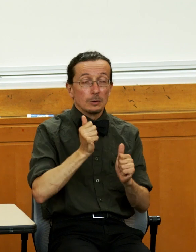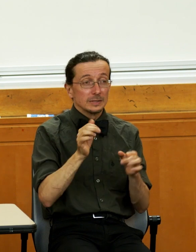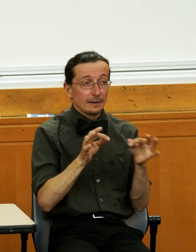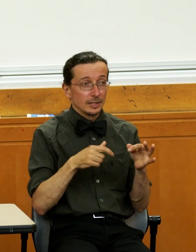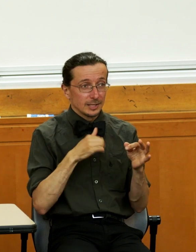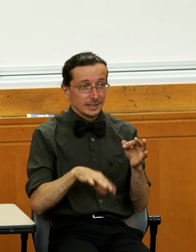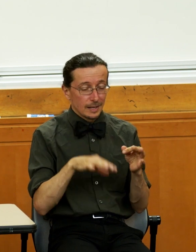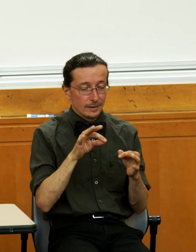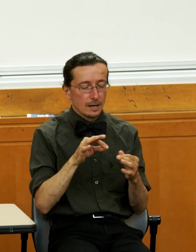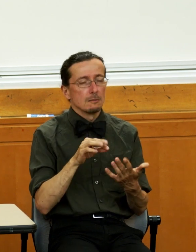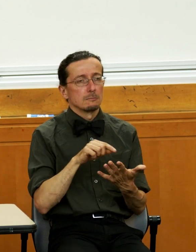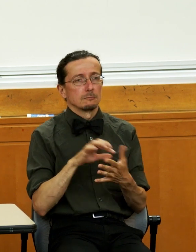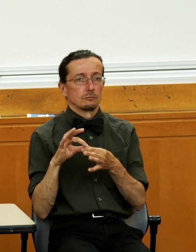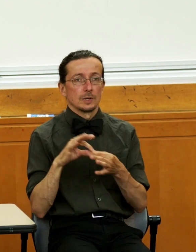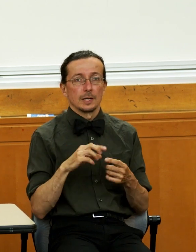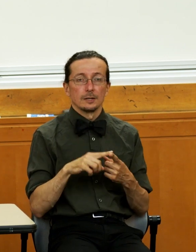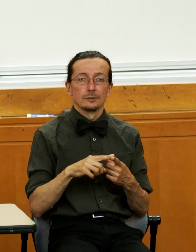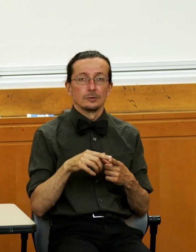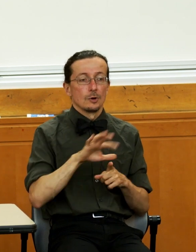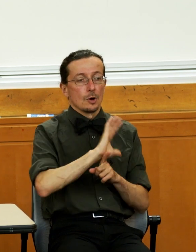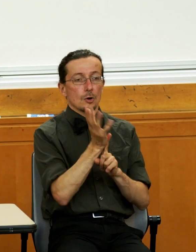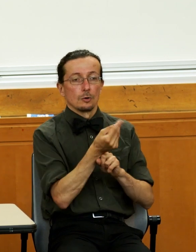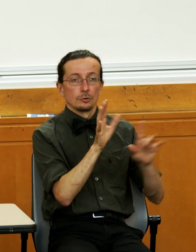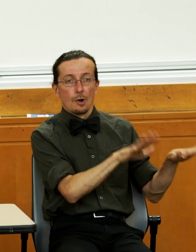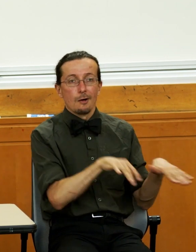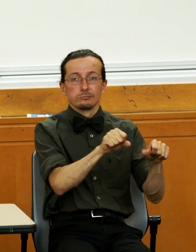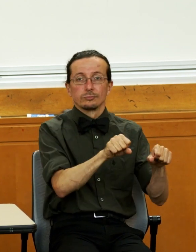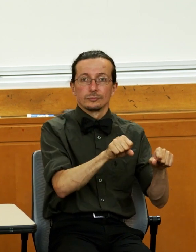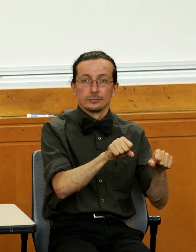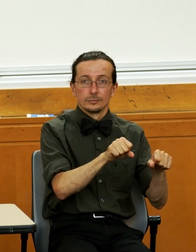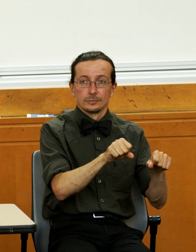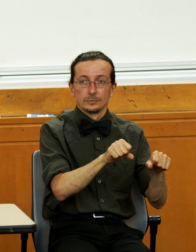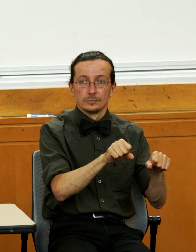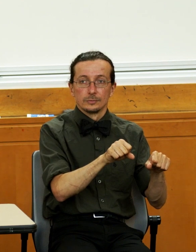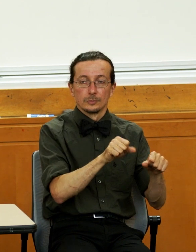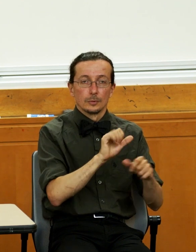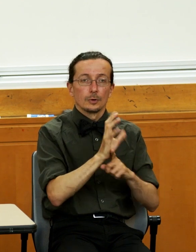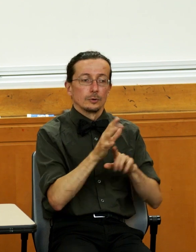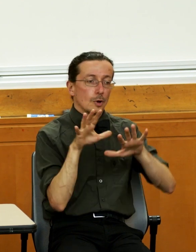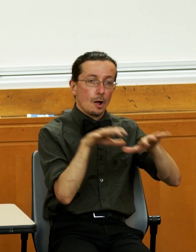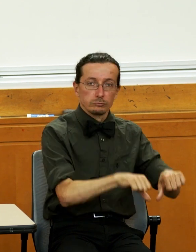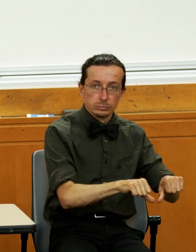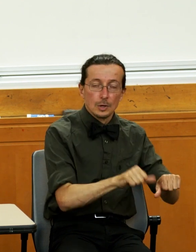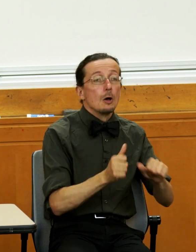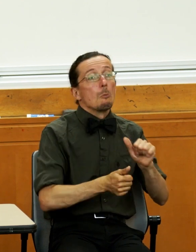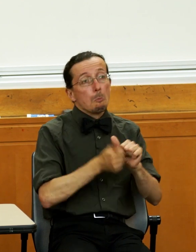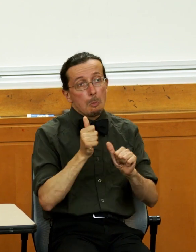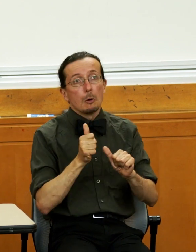across had to do with cultural appropriation. Most of them also concerned art. For example,